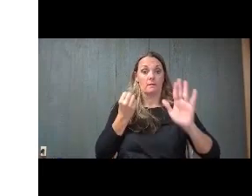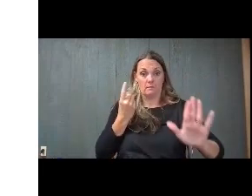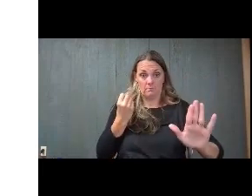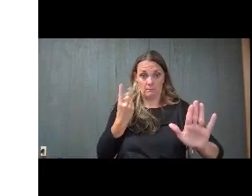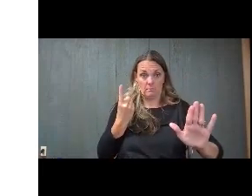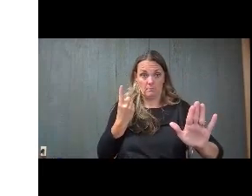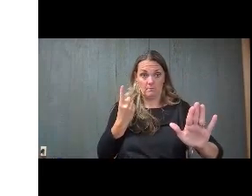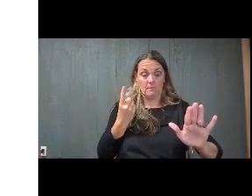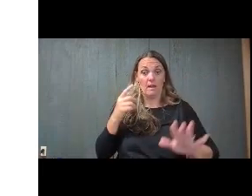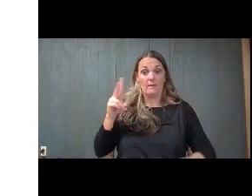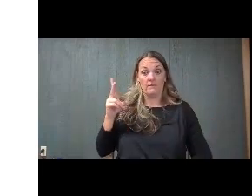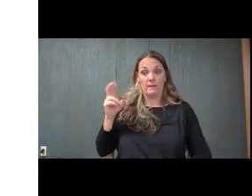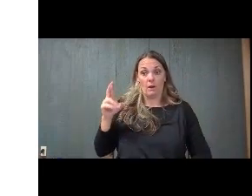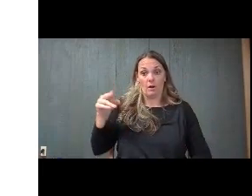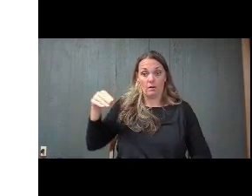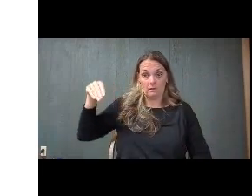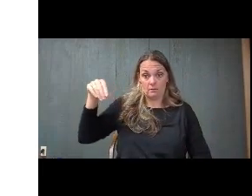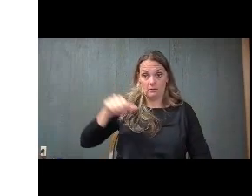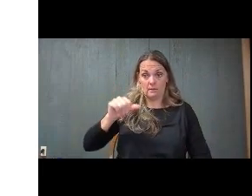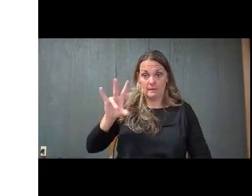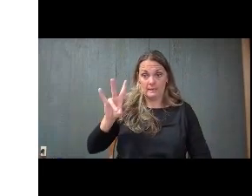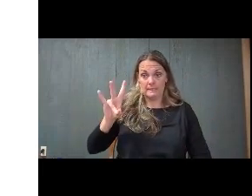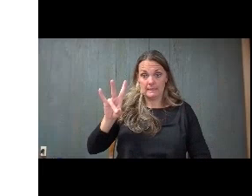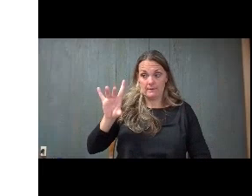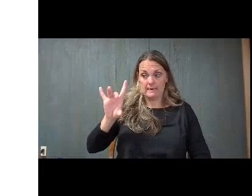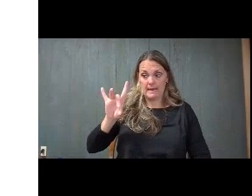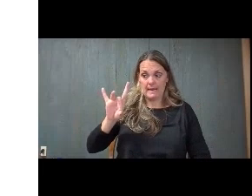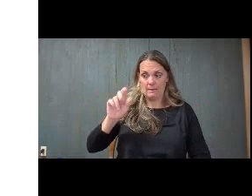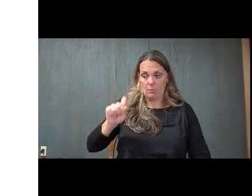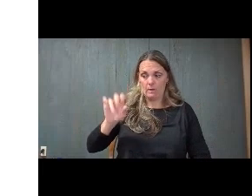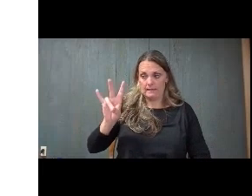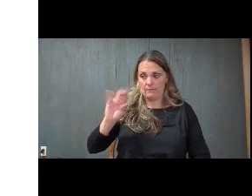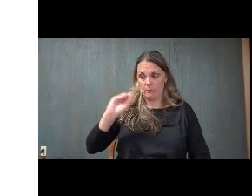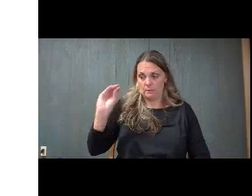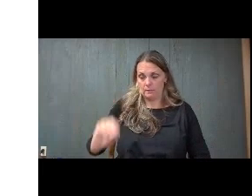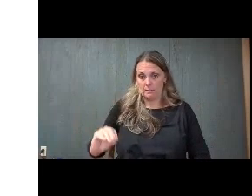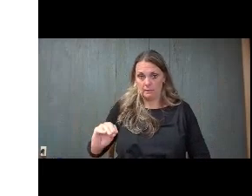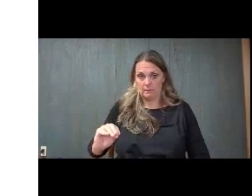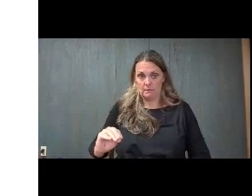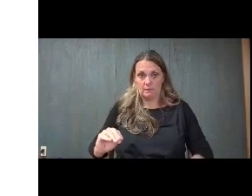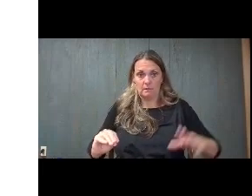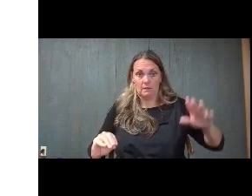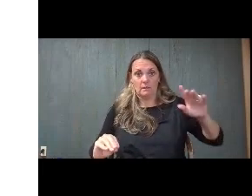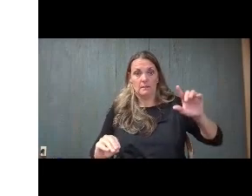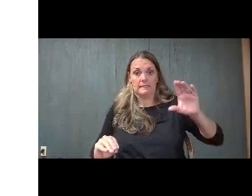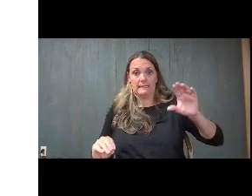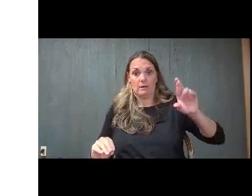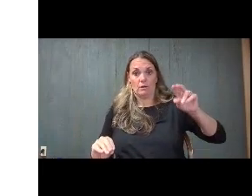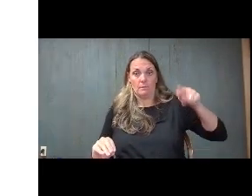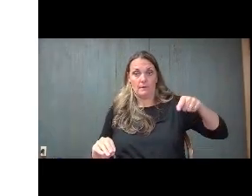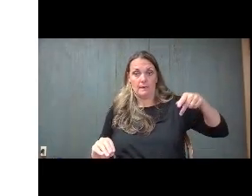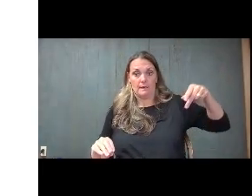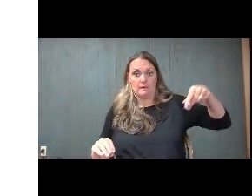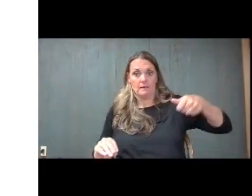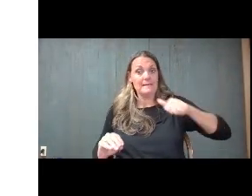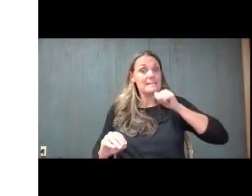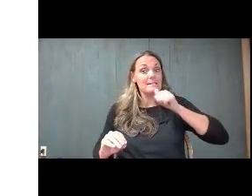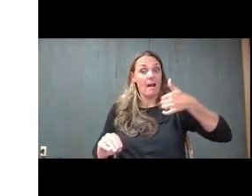VR covers 78.7% and the cap Nonfederal match